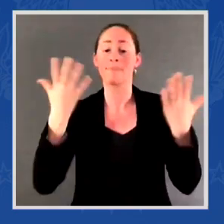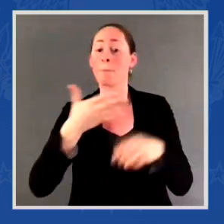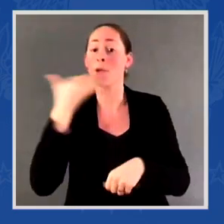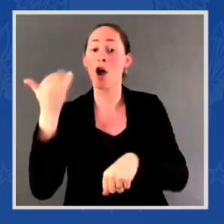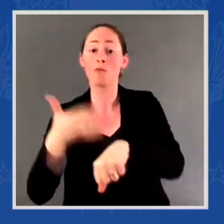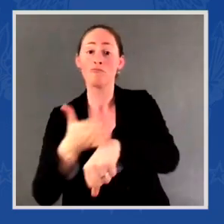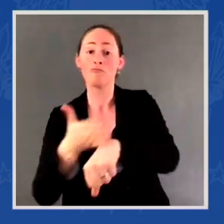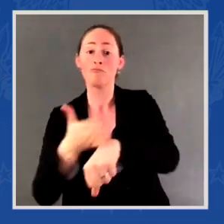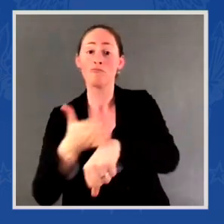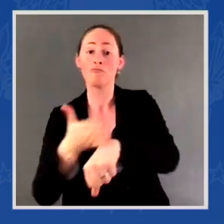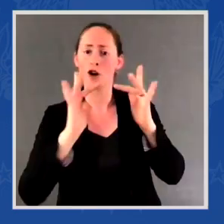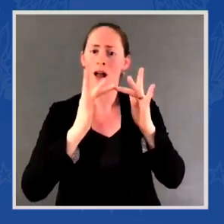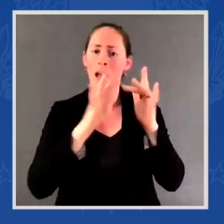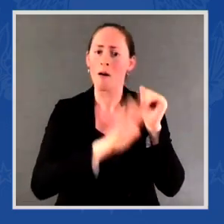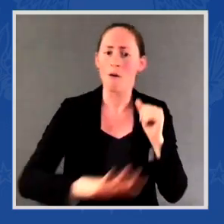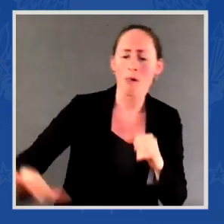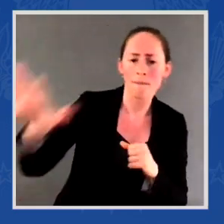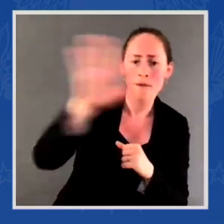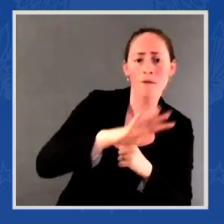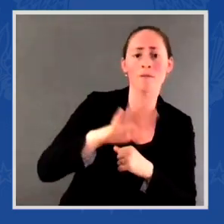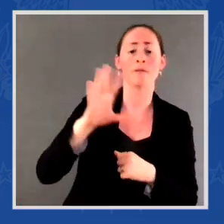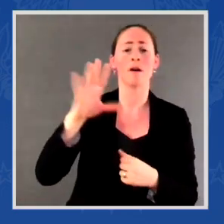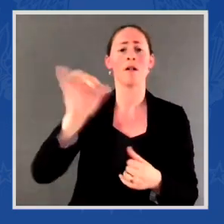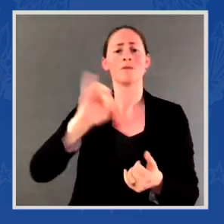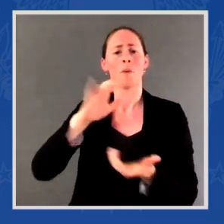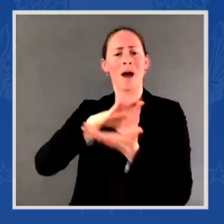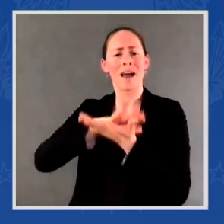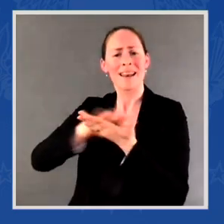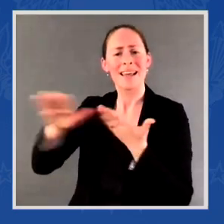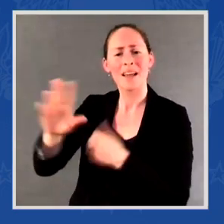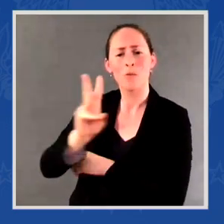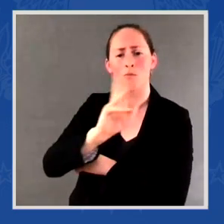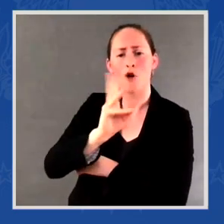housing, education, childcare. We can do this thing.